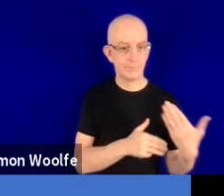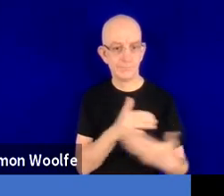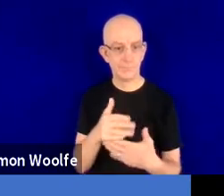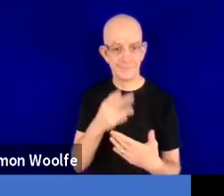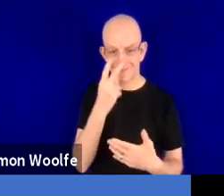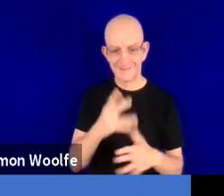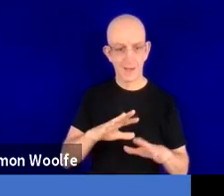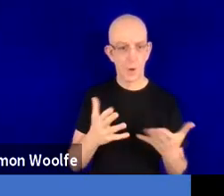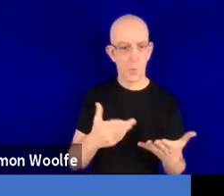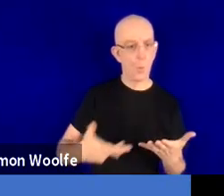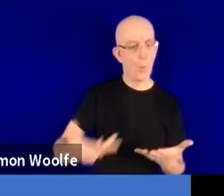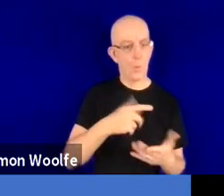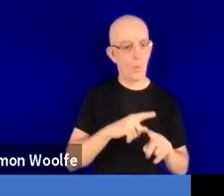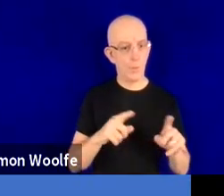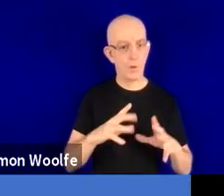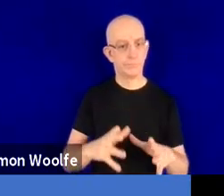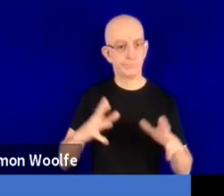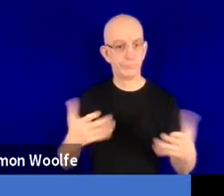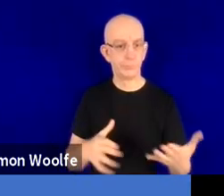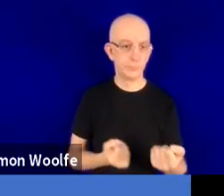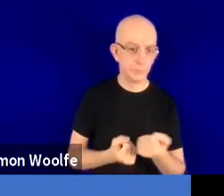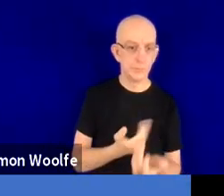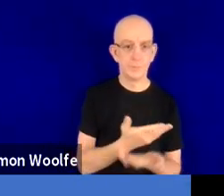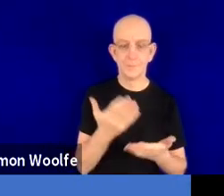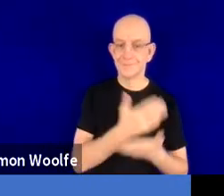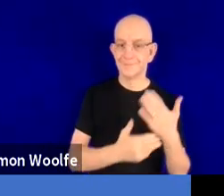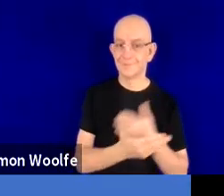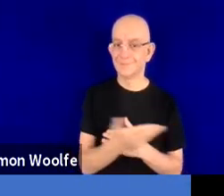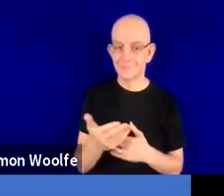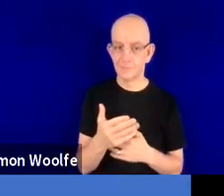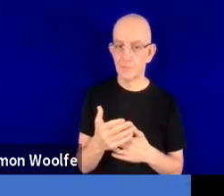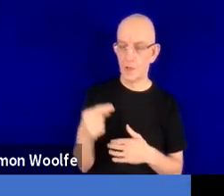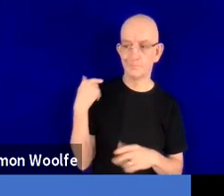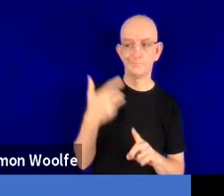So looking at disability inclusive information system, especially on social protection